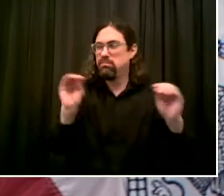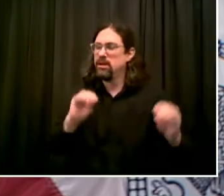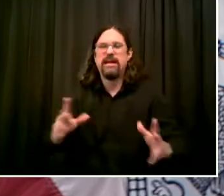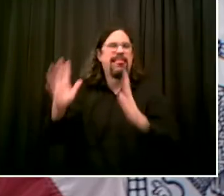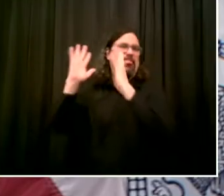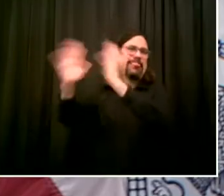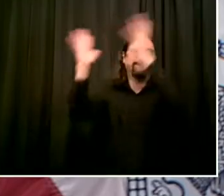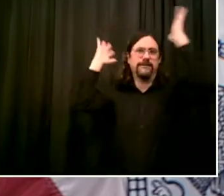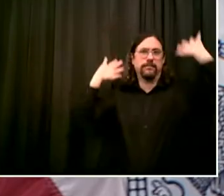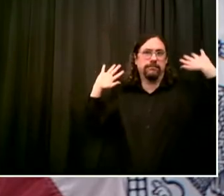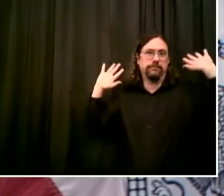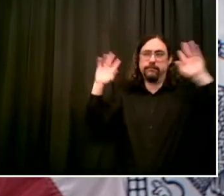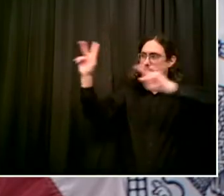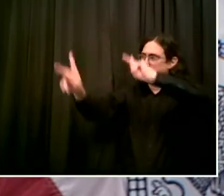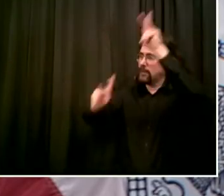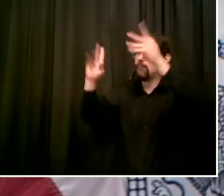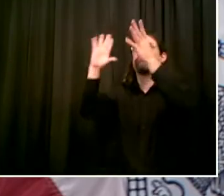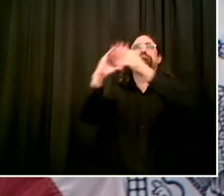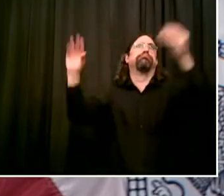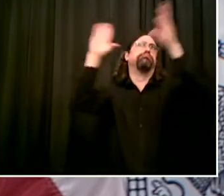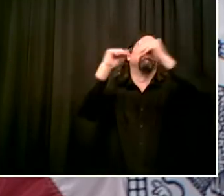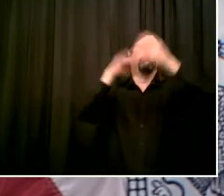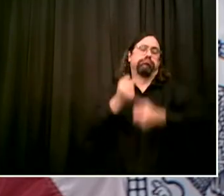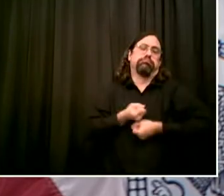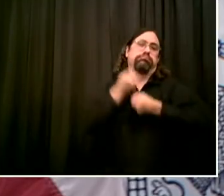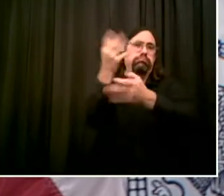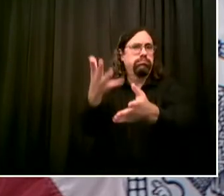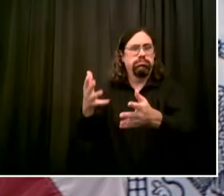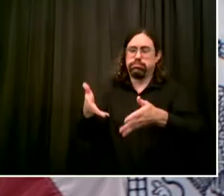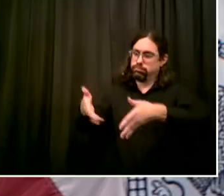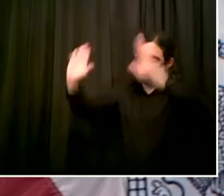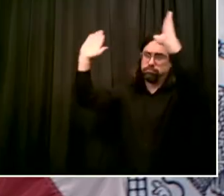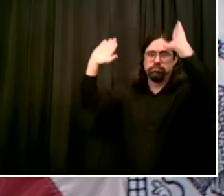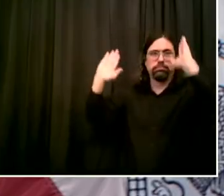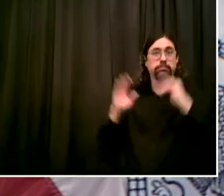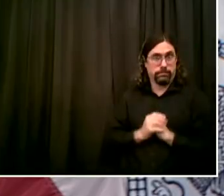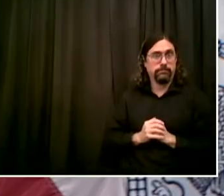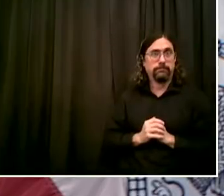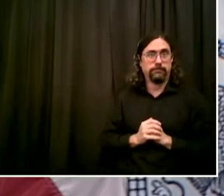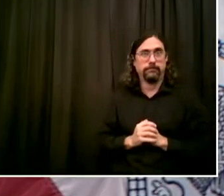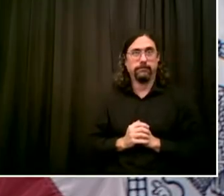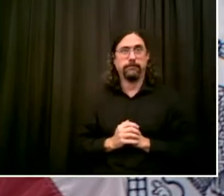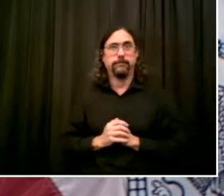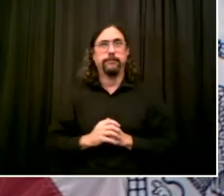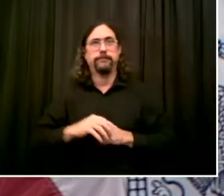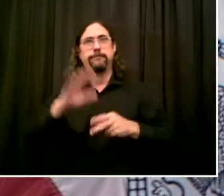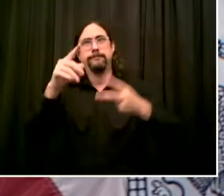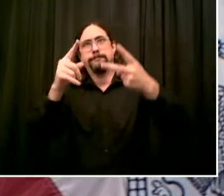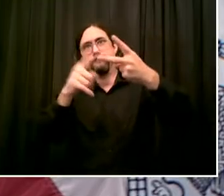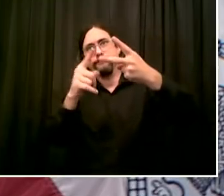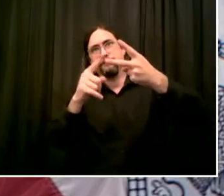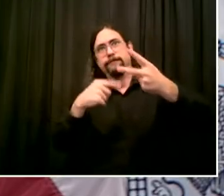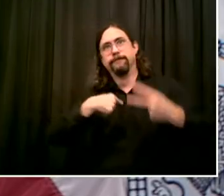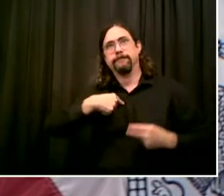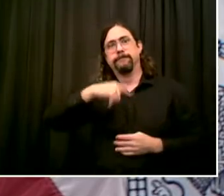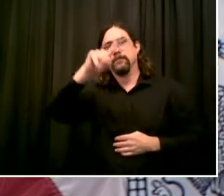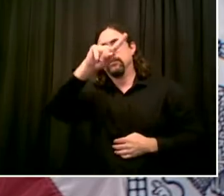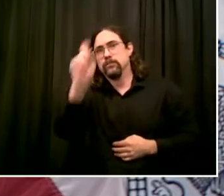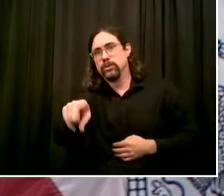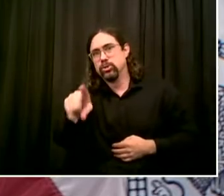Repoerrt:ON E MORE QUESTION . THIS IS FROM OUR FOLKS AT THE SHAC KFOR NYC